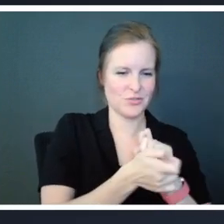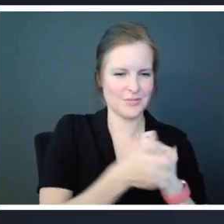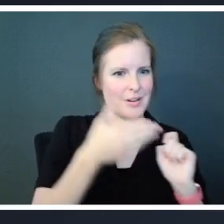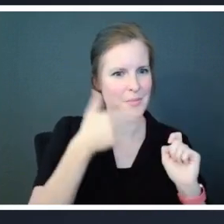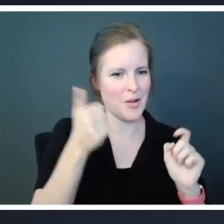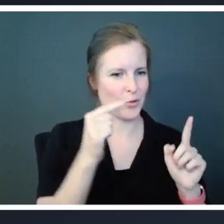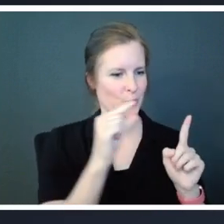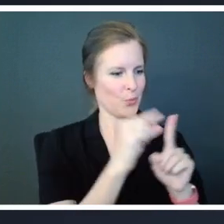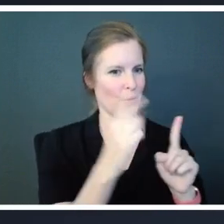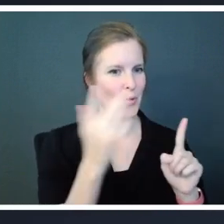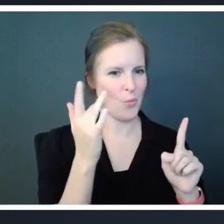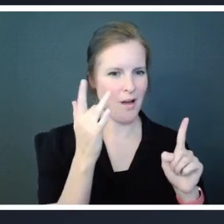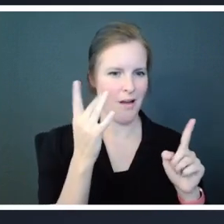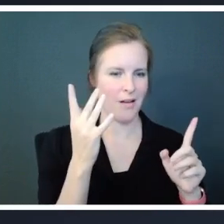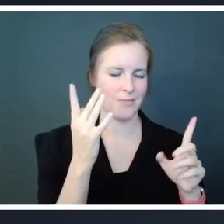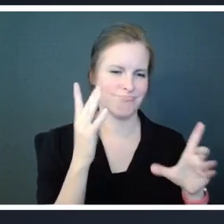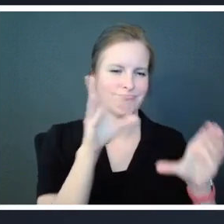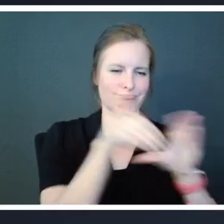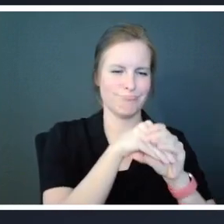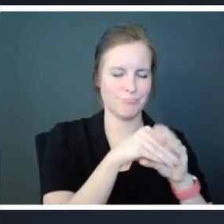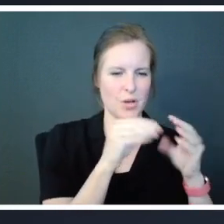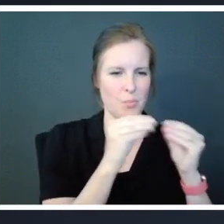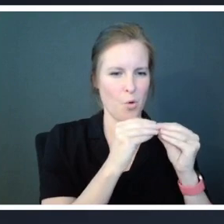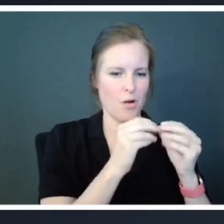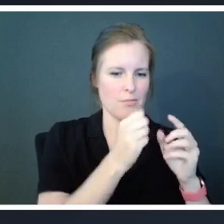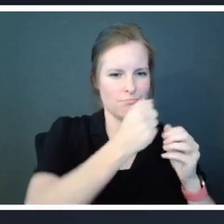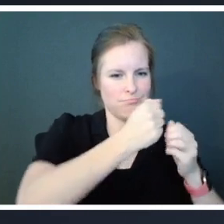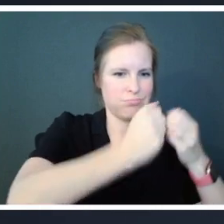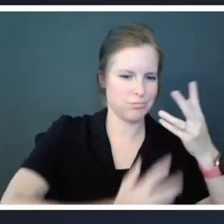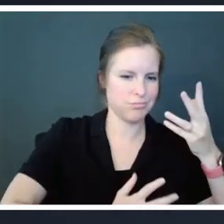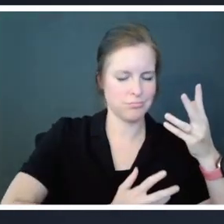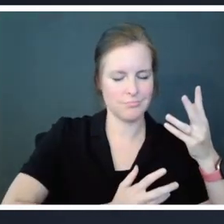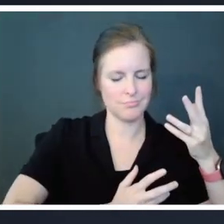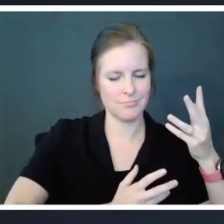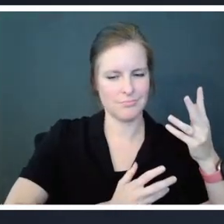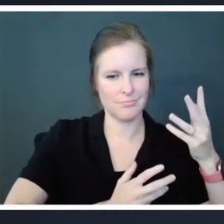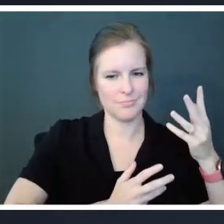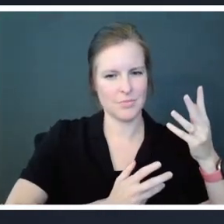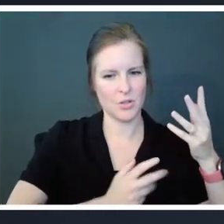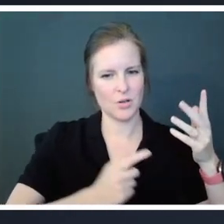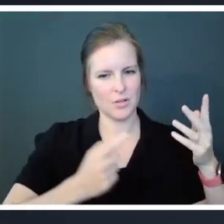and it allows us to understand that sometimes we -- what we see are just severe weather events,